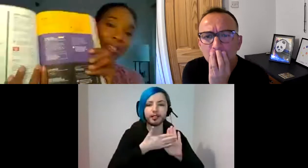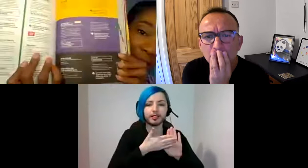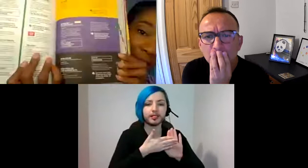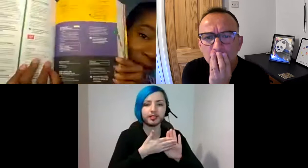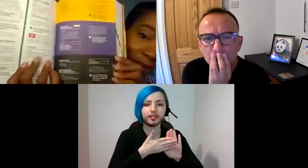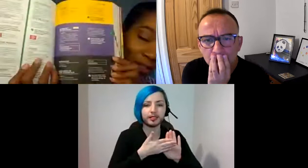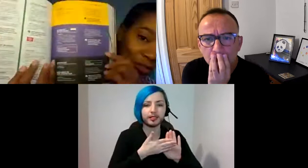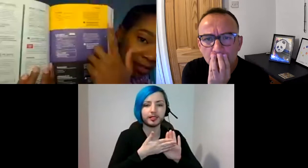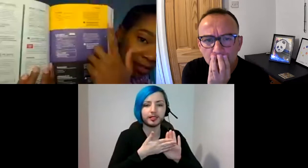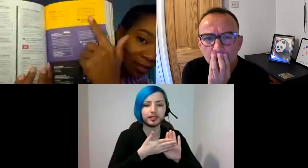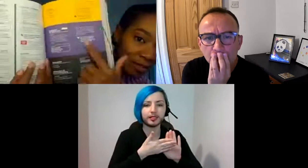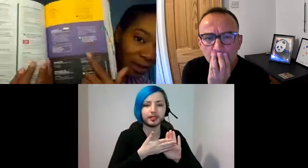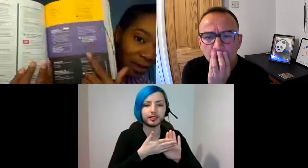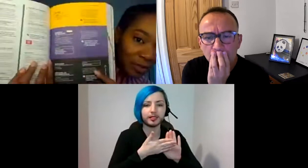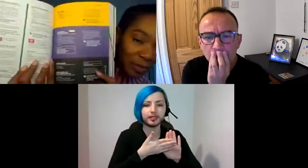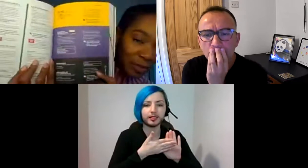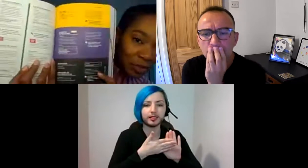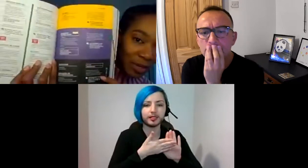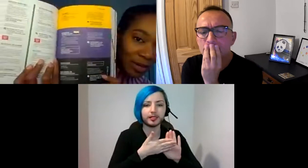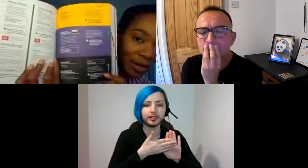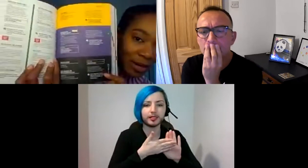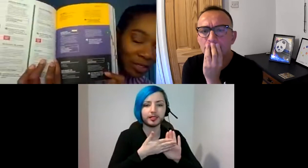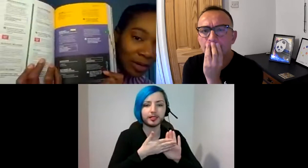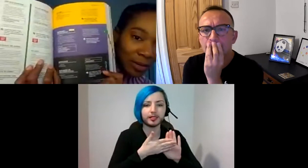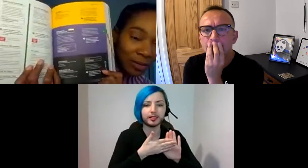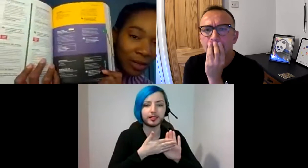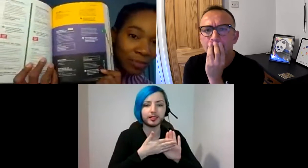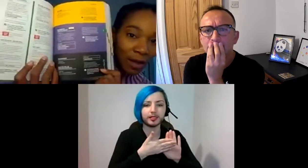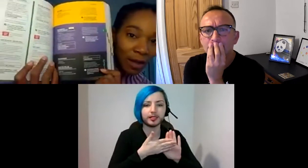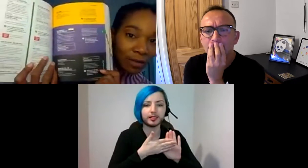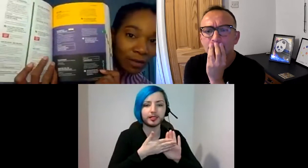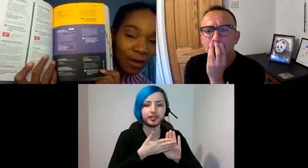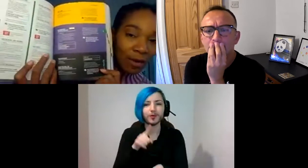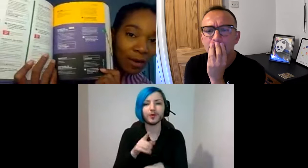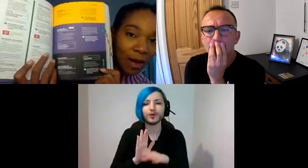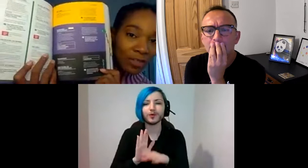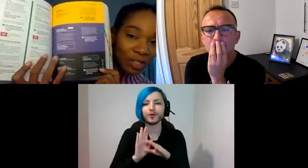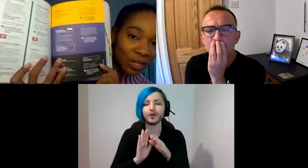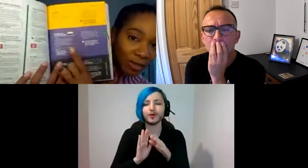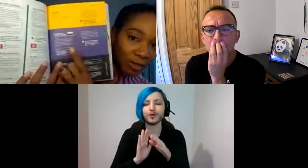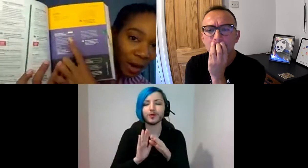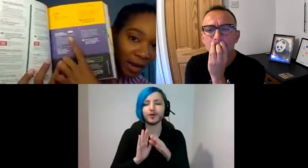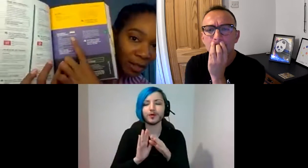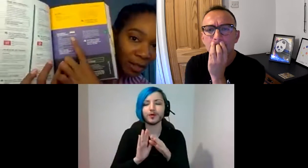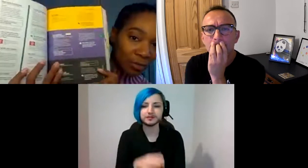flags, we use this because we have non binary here to highlight the non binary flag.